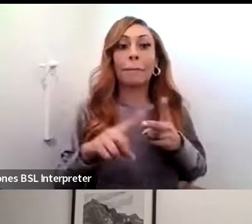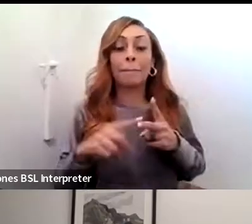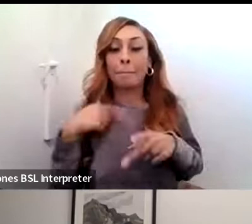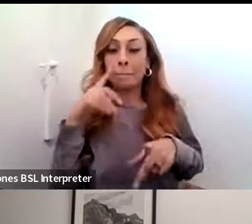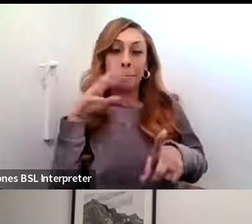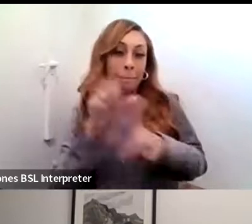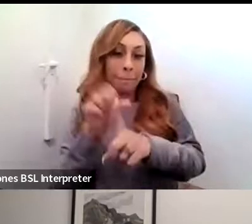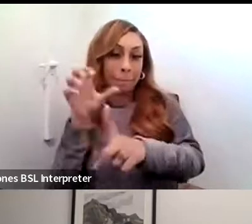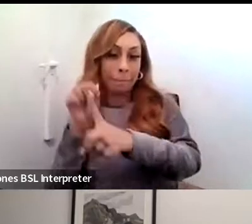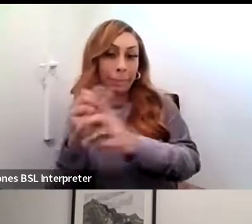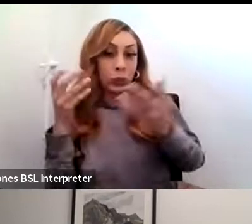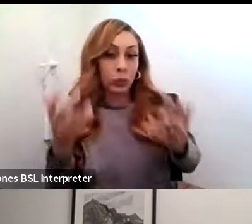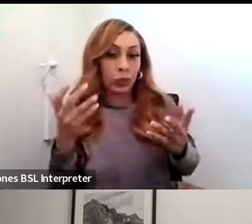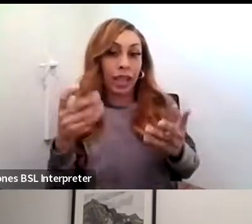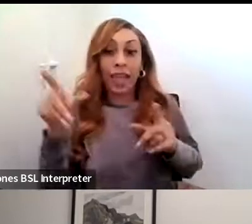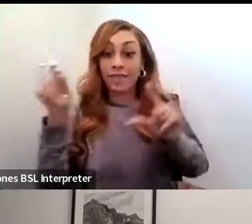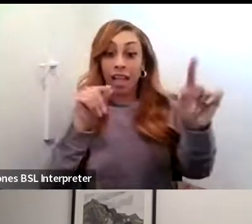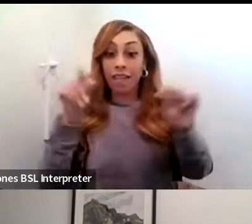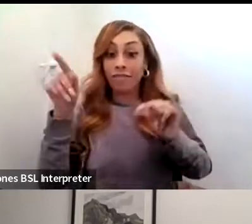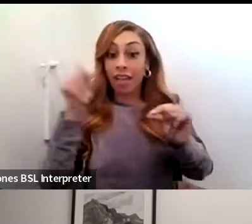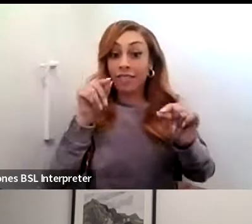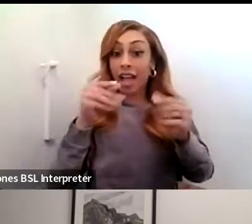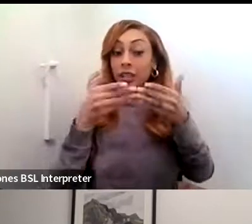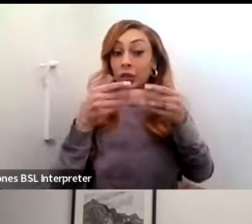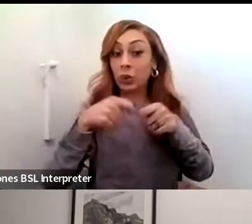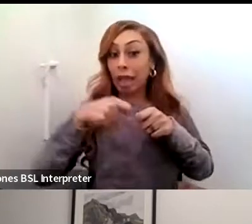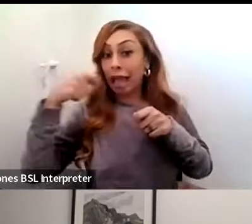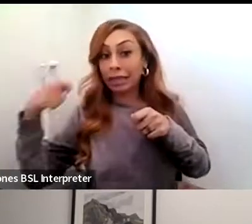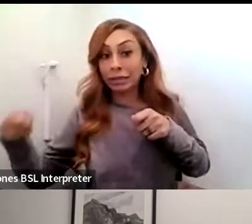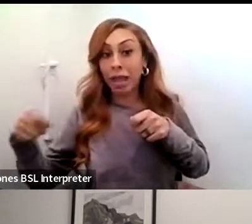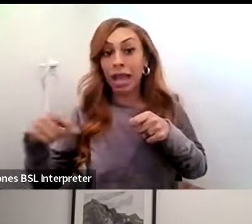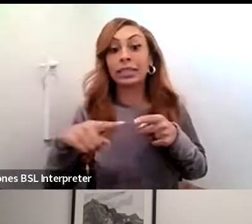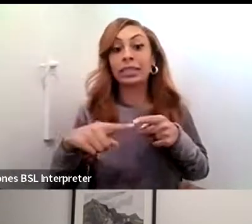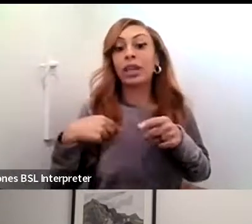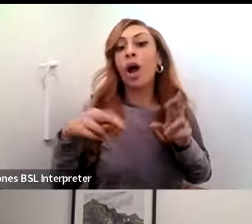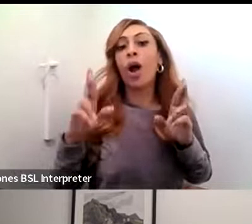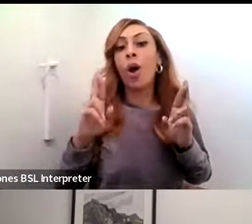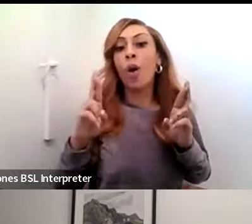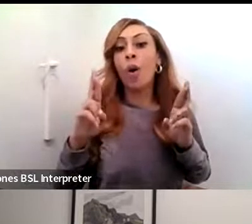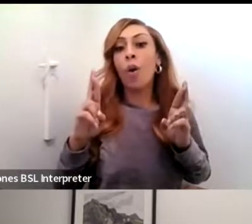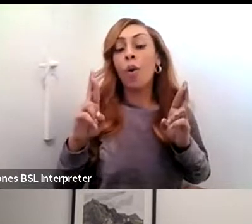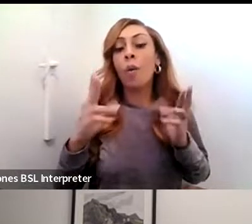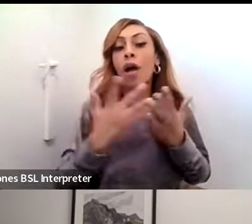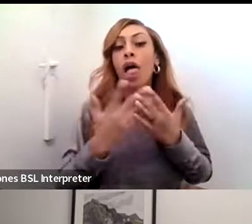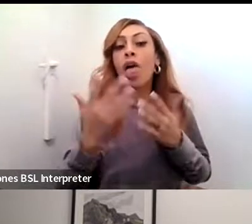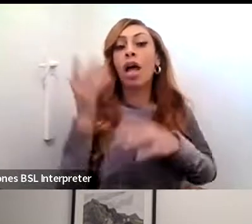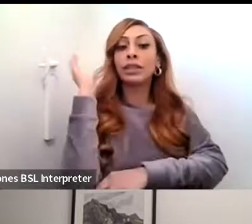and just invite people to expand a little bit as well. Because I'm hoping that a lot of the speakers have observed this as well,